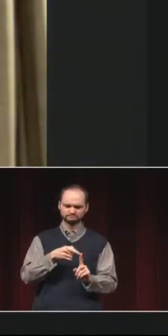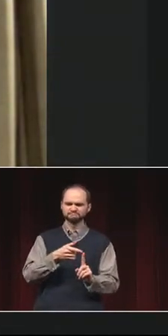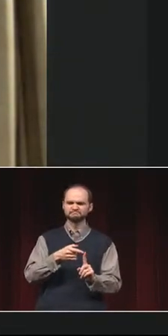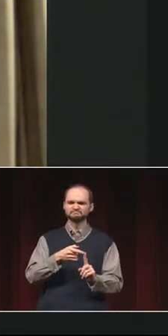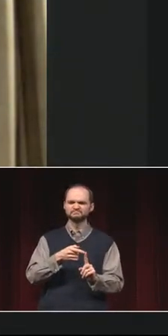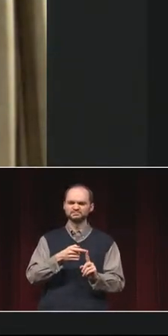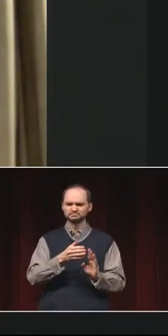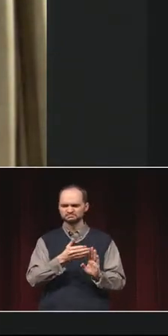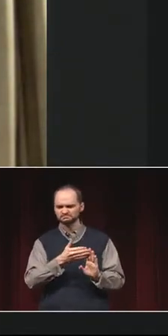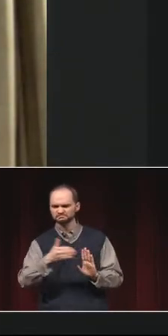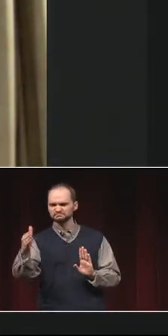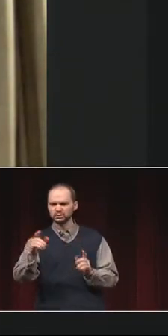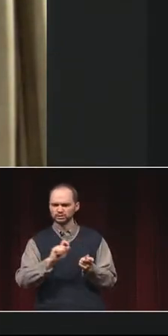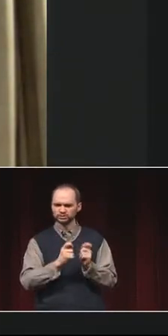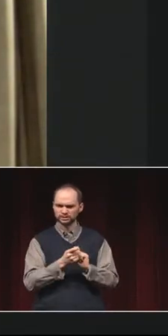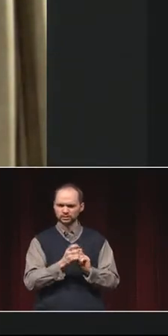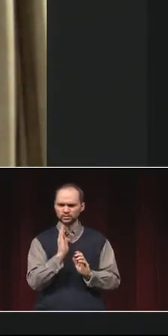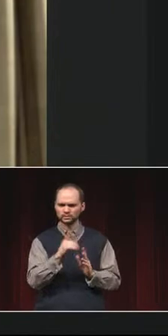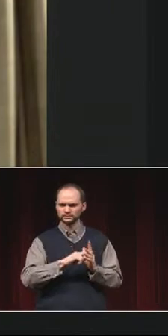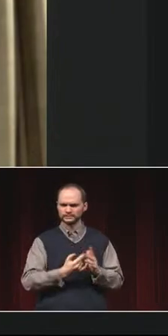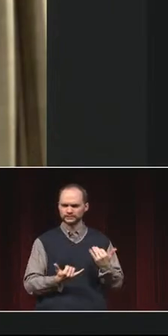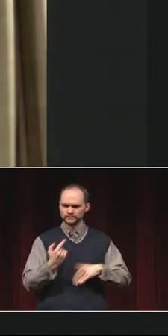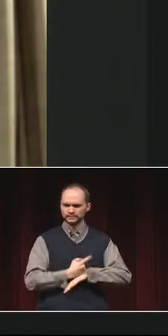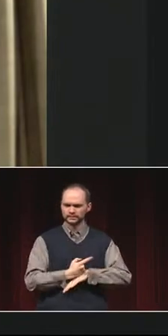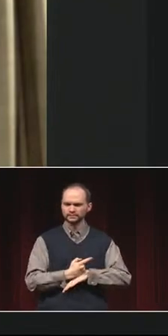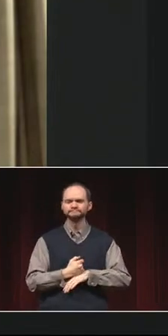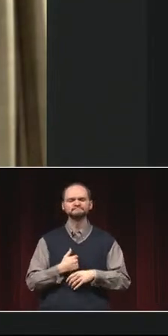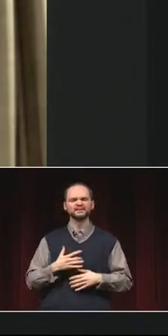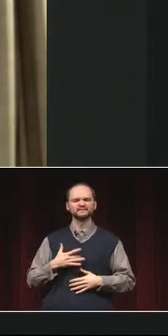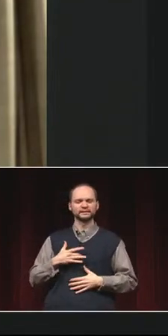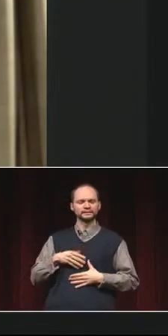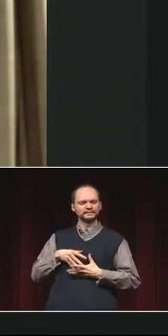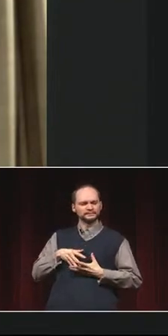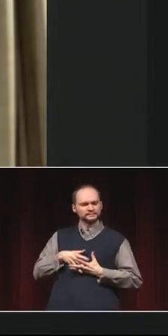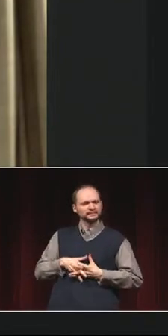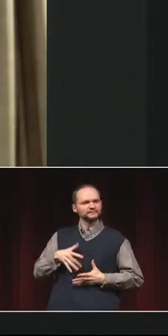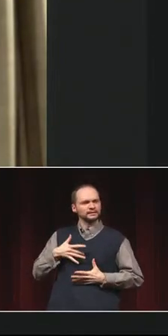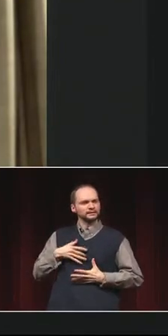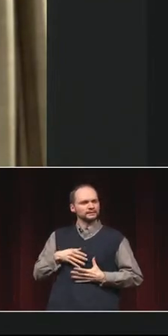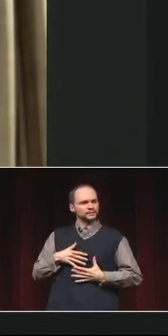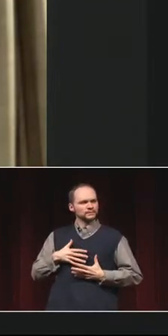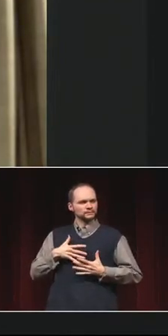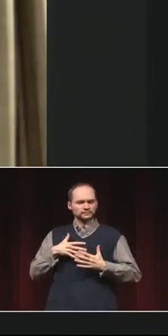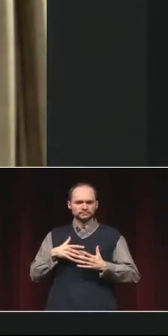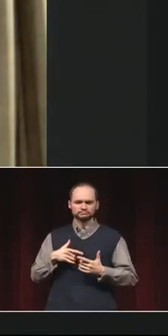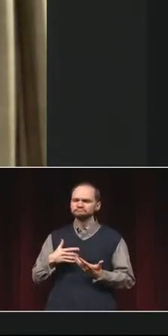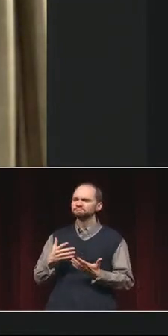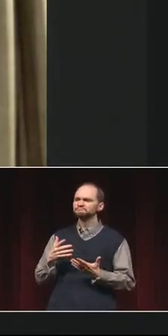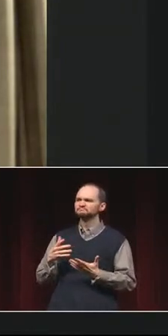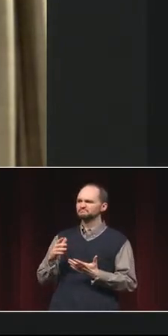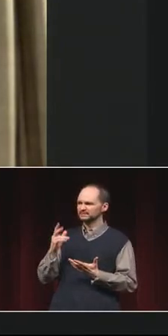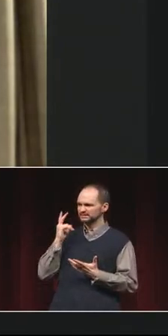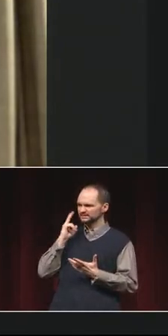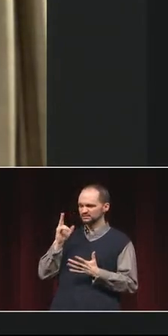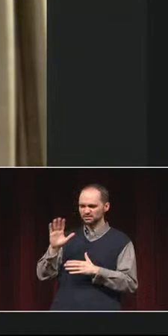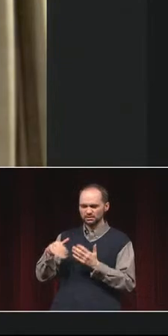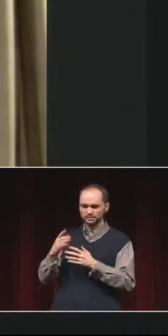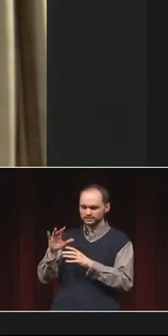feel the unfairness visited on the African Americans of this country. I am told that